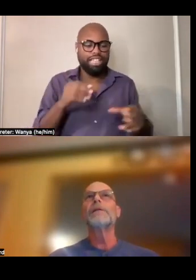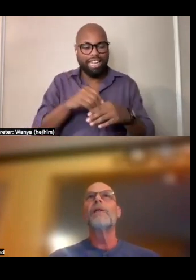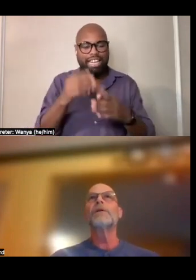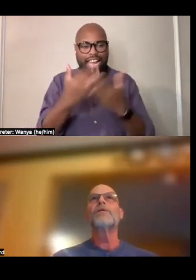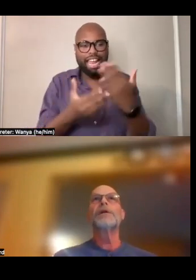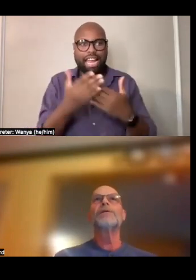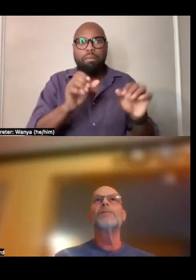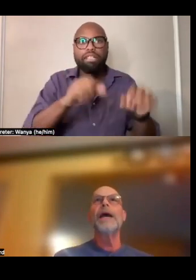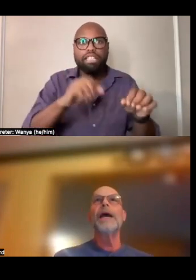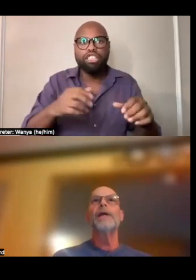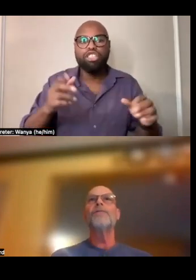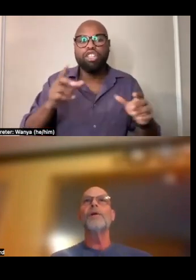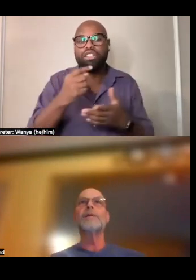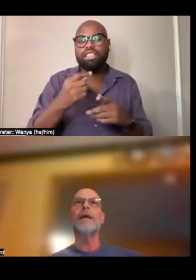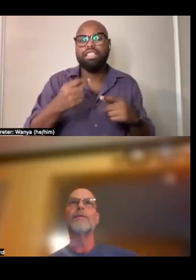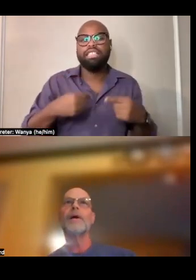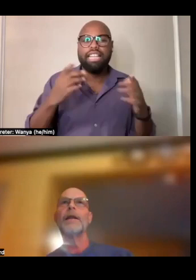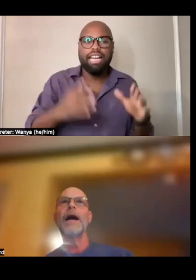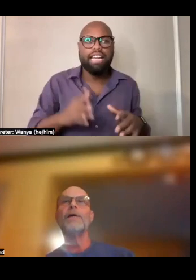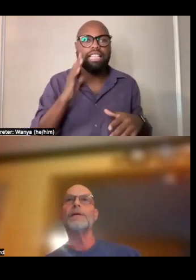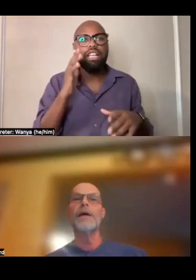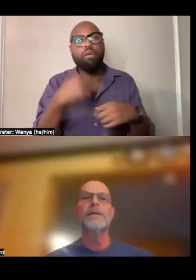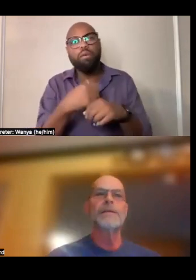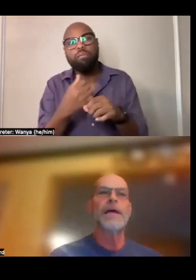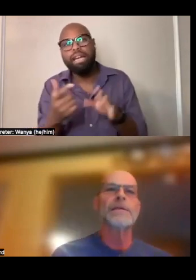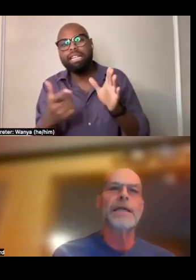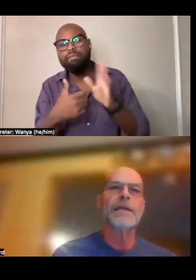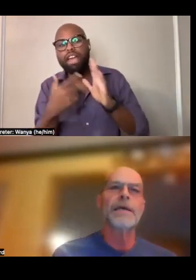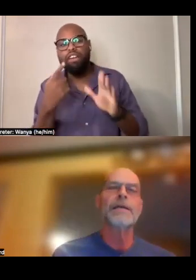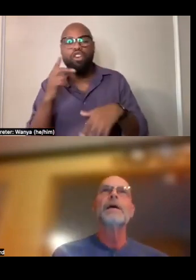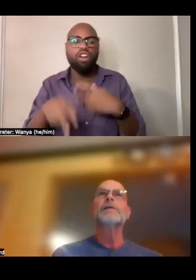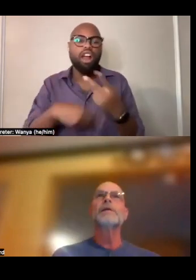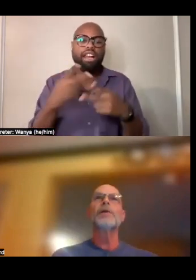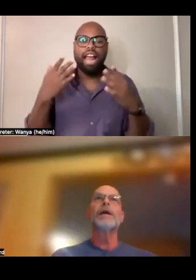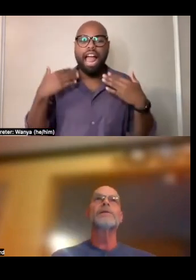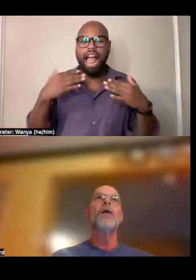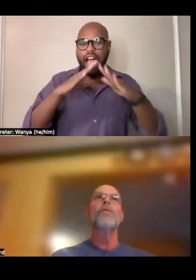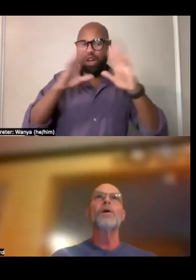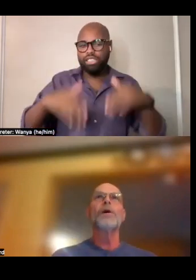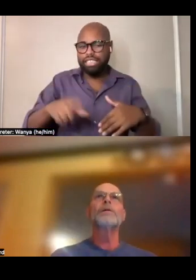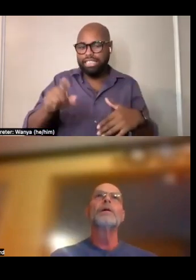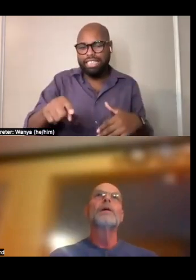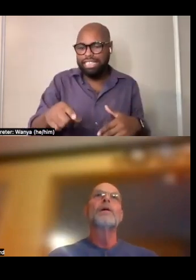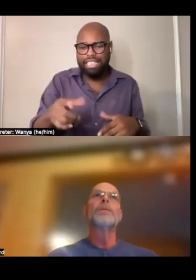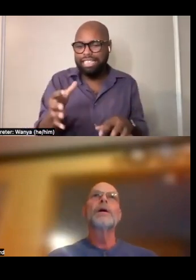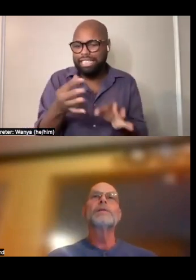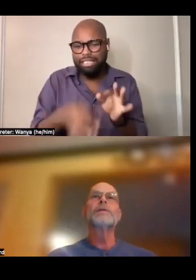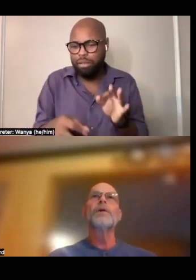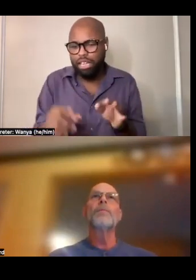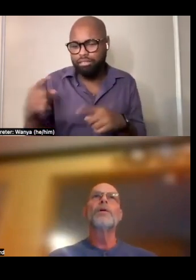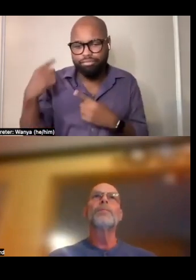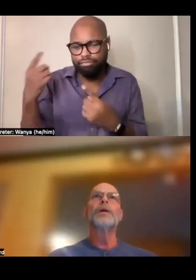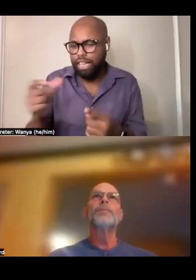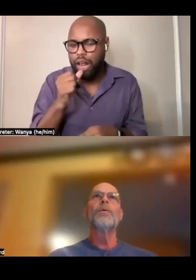And that would create demand for exactly the kind of housing that's needed simply has not worked because of the number of people with